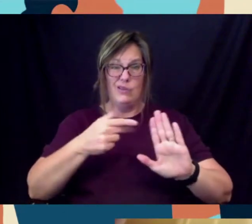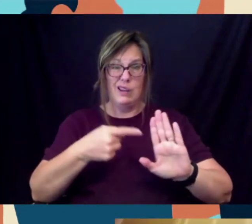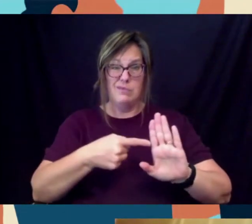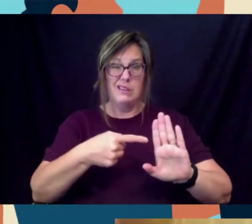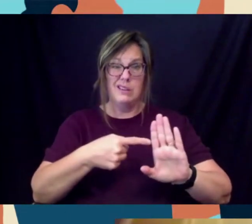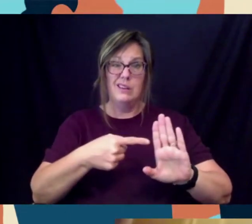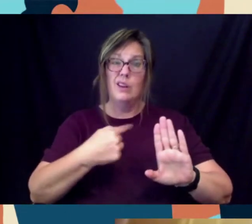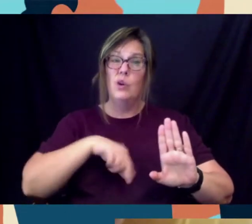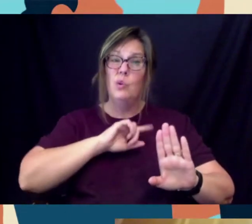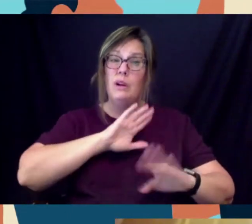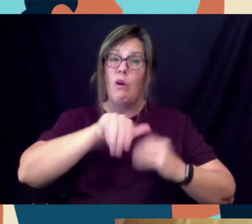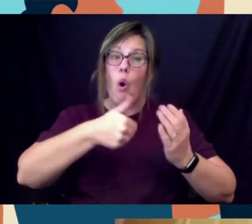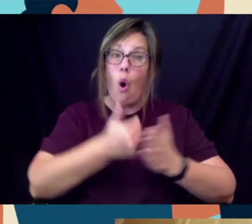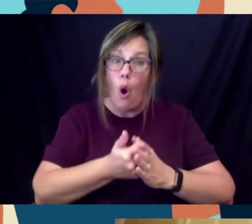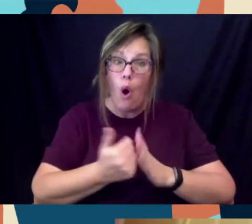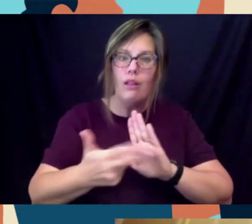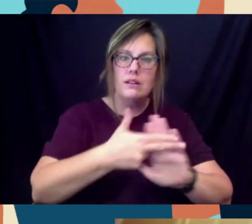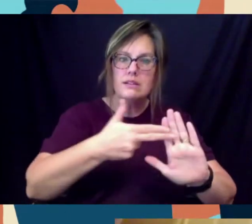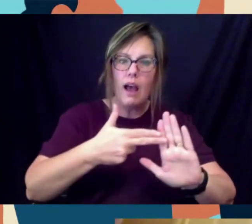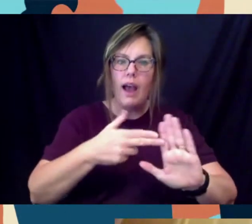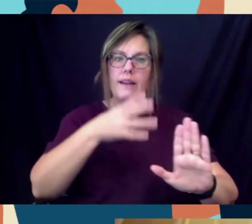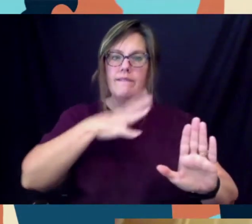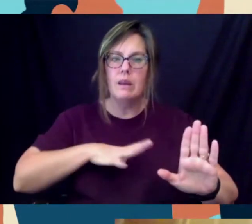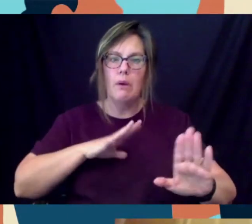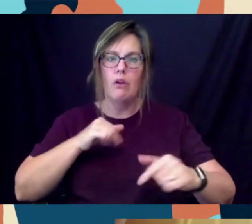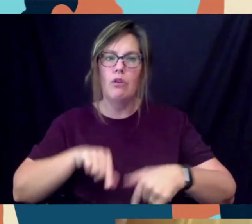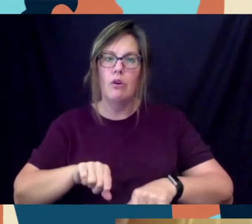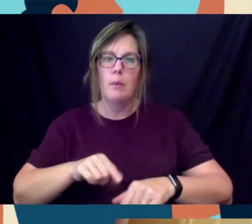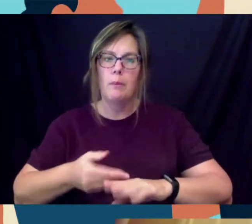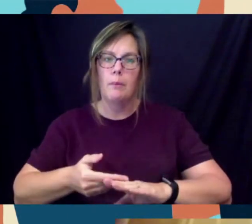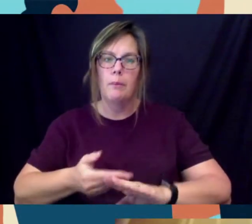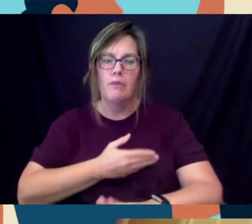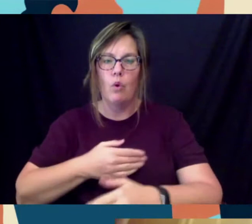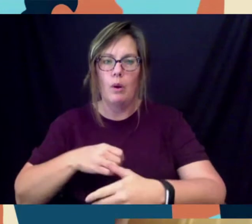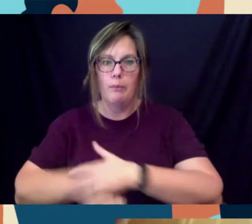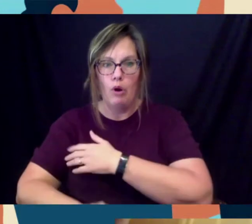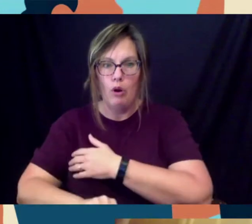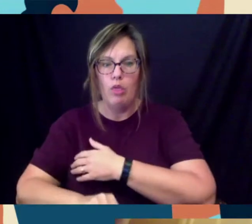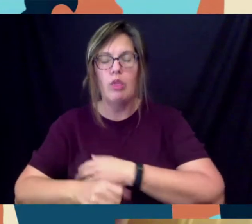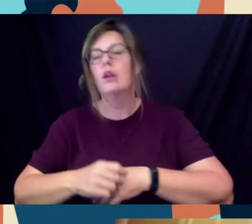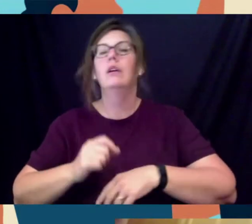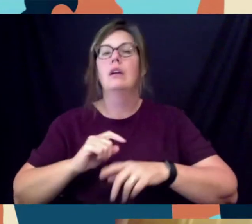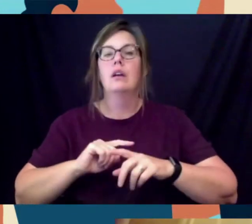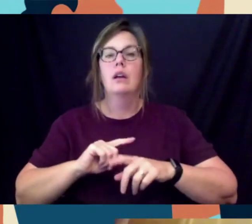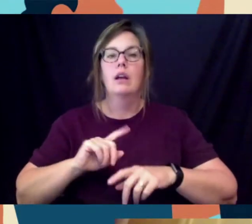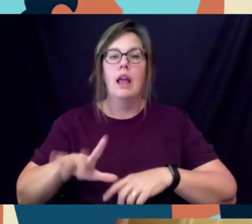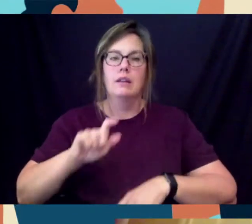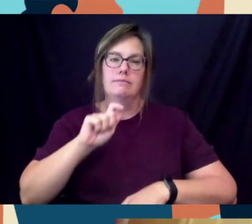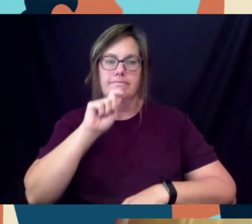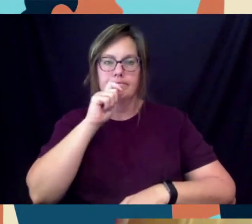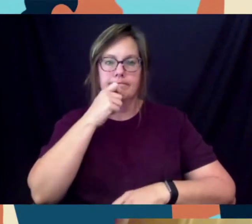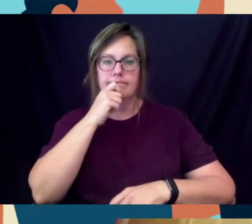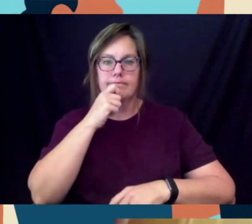female at birth and dress androgynously like button up and bow tie and like slacks that's